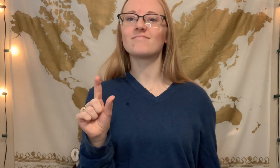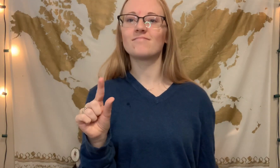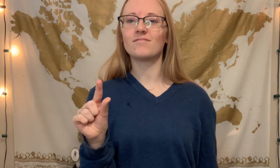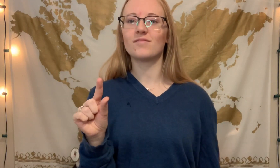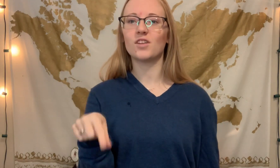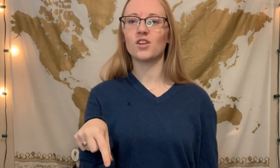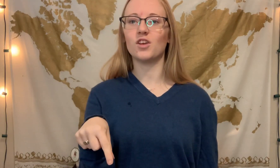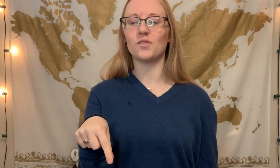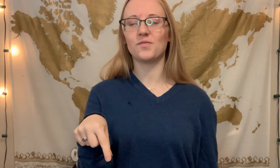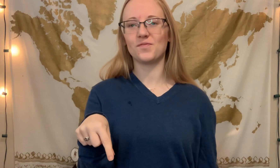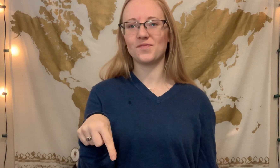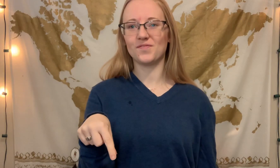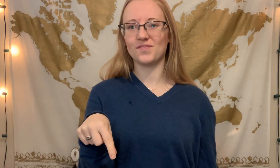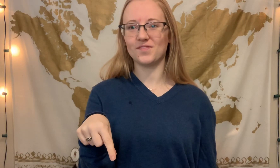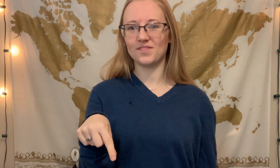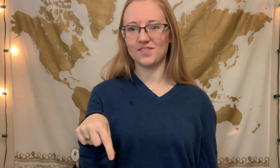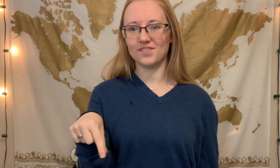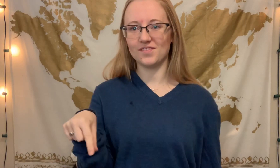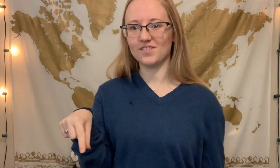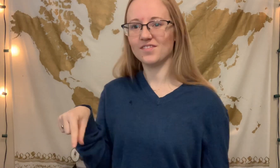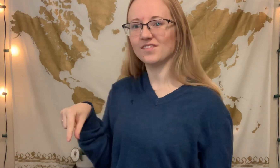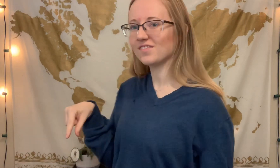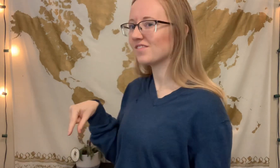Q